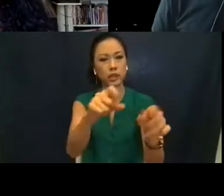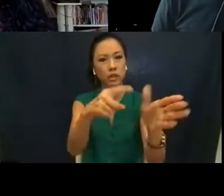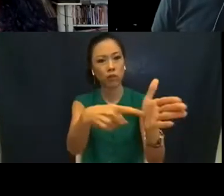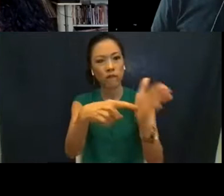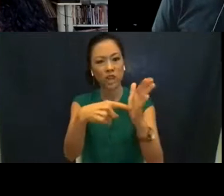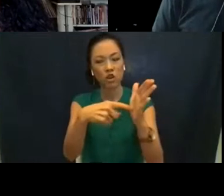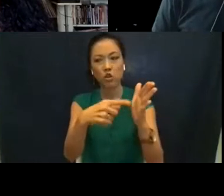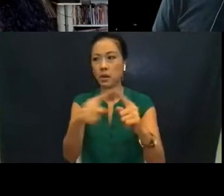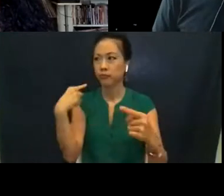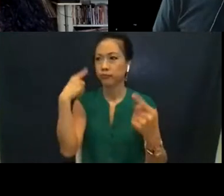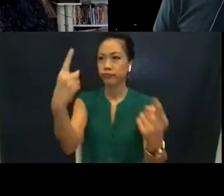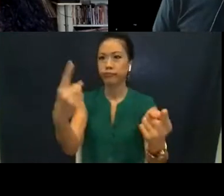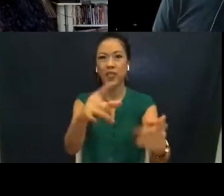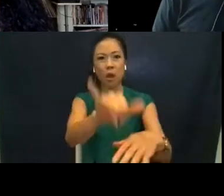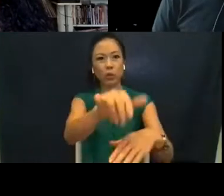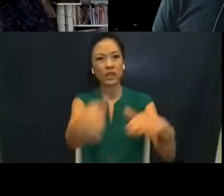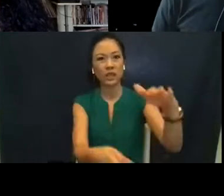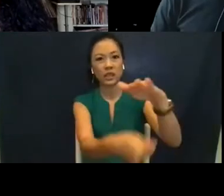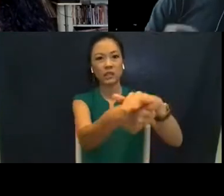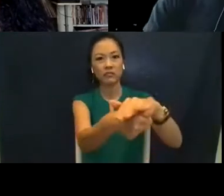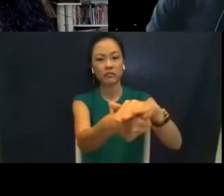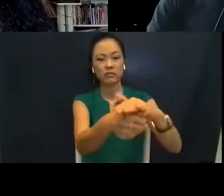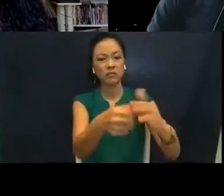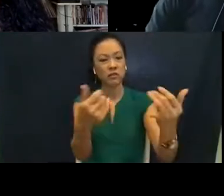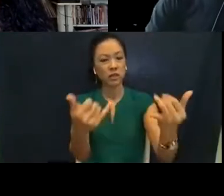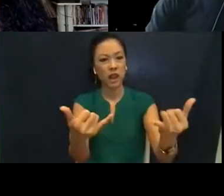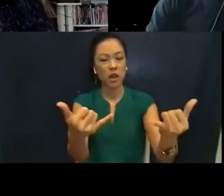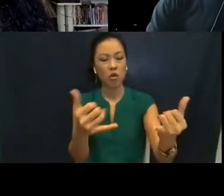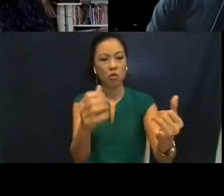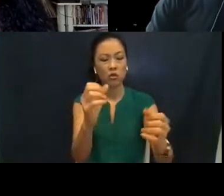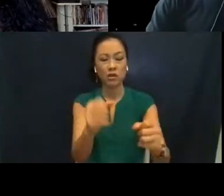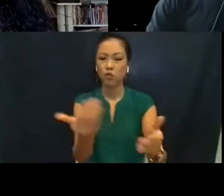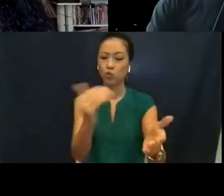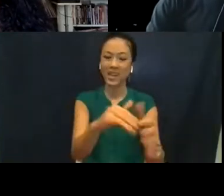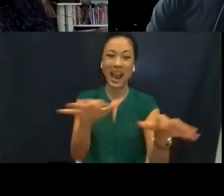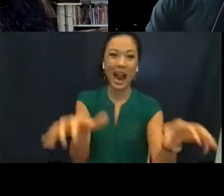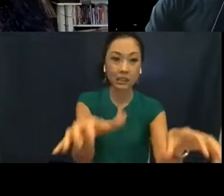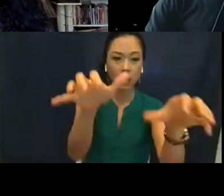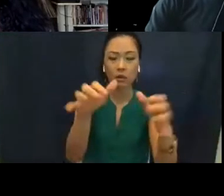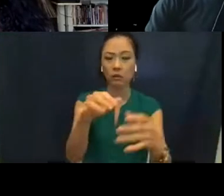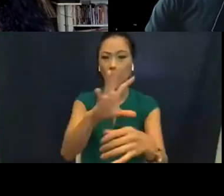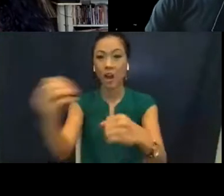through this reactivating archive and unique ways?